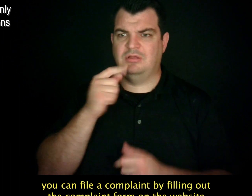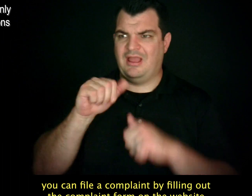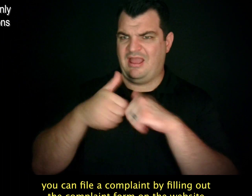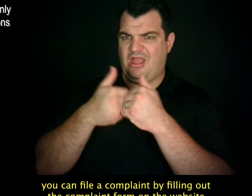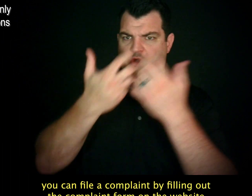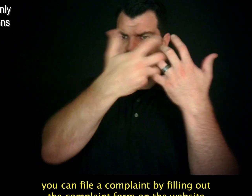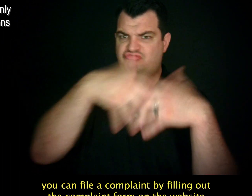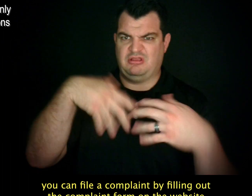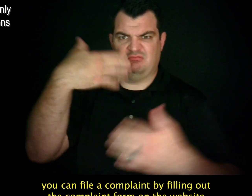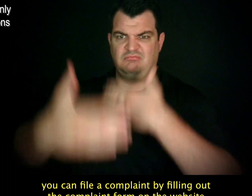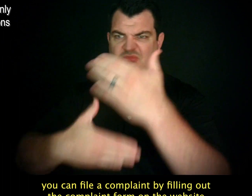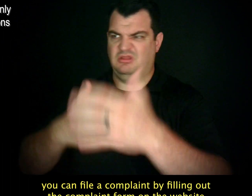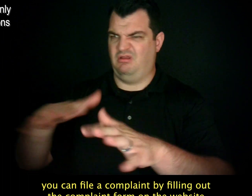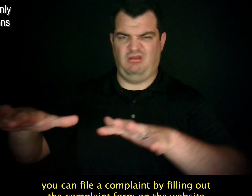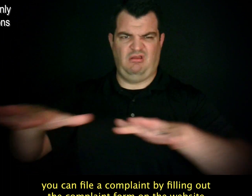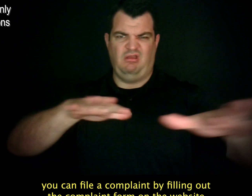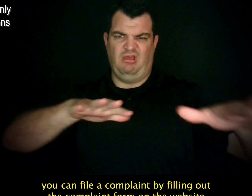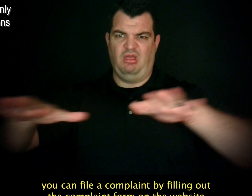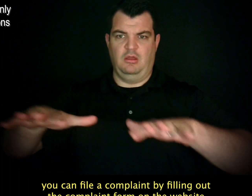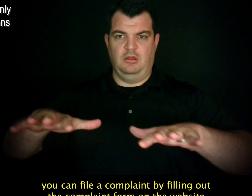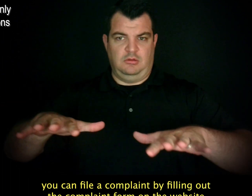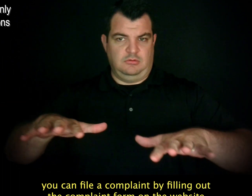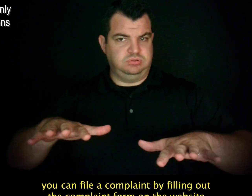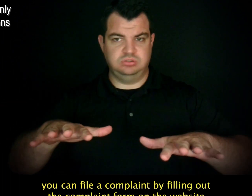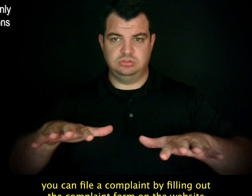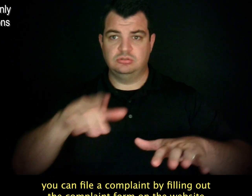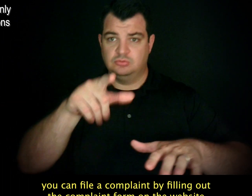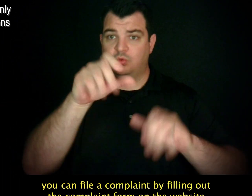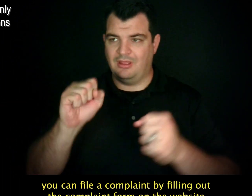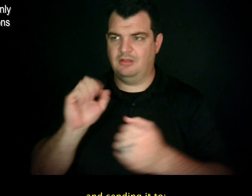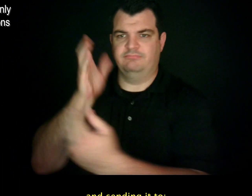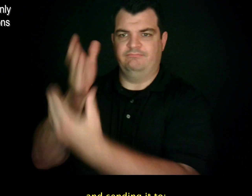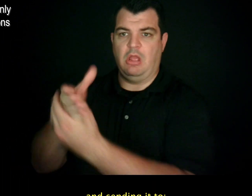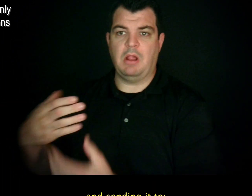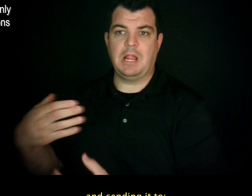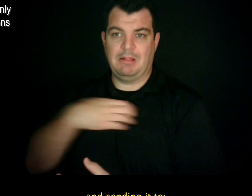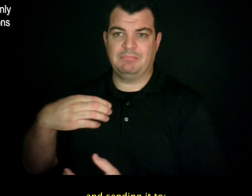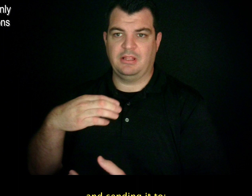you can file a complaint by filling out the complaint form on the website and sending it to: